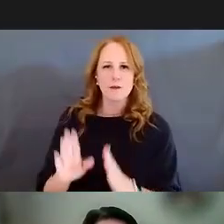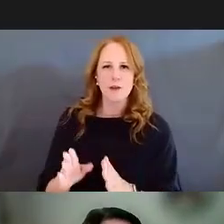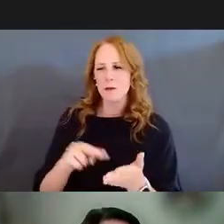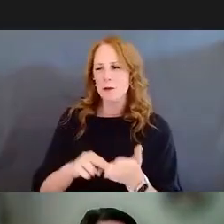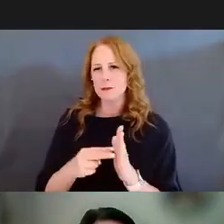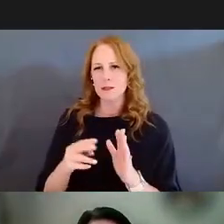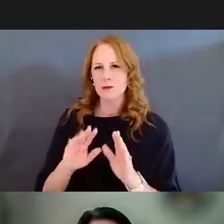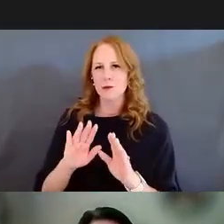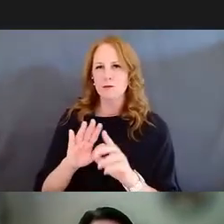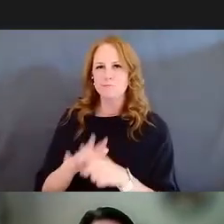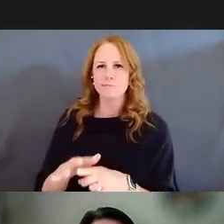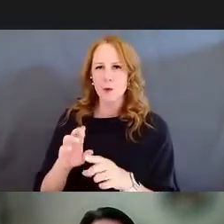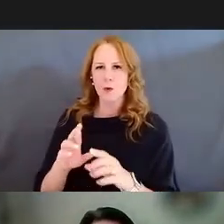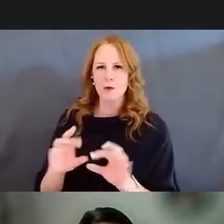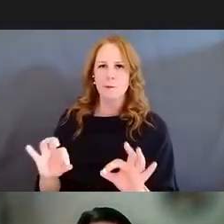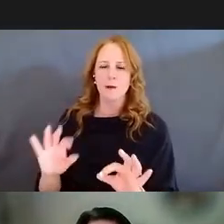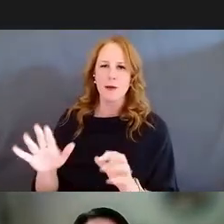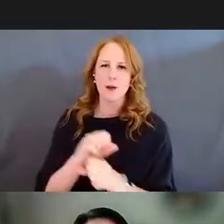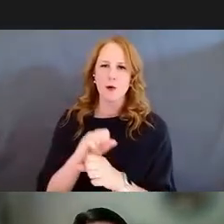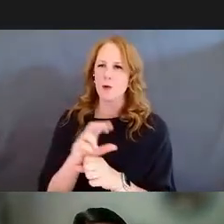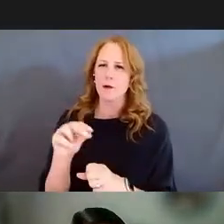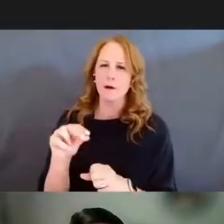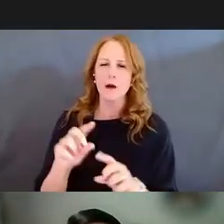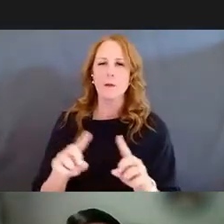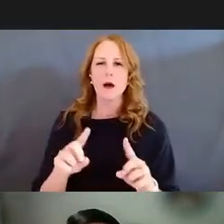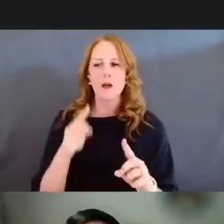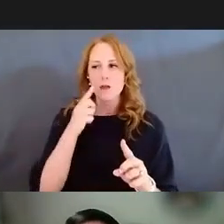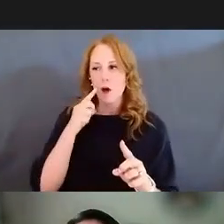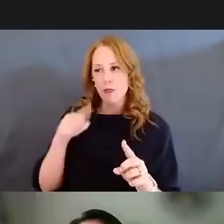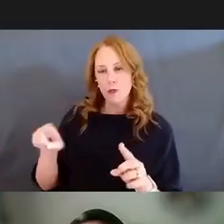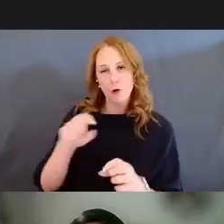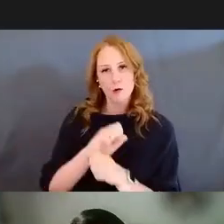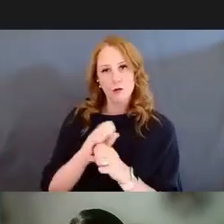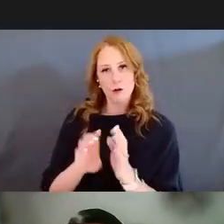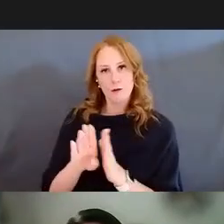like that was something that those job developers could assist with sourcing. They could assist with